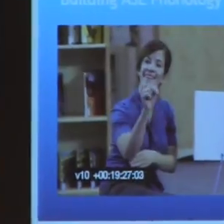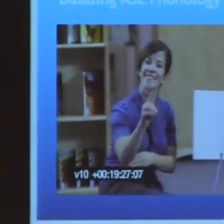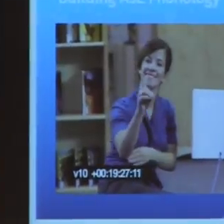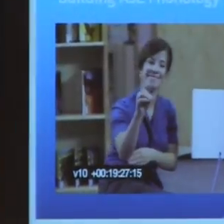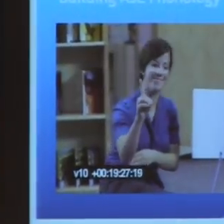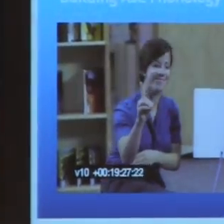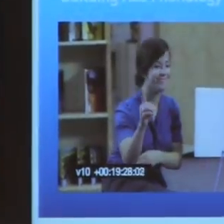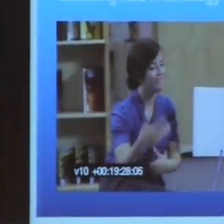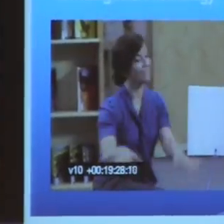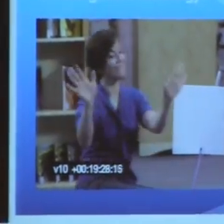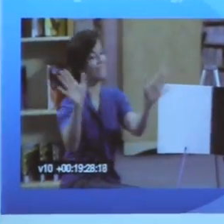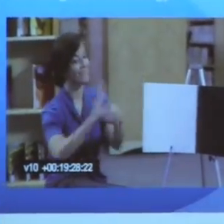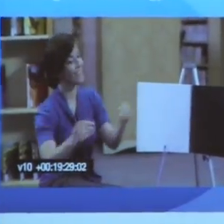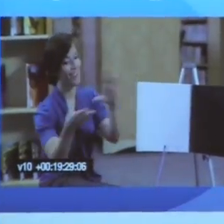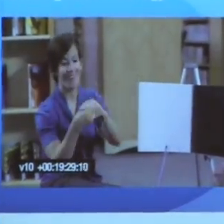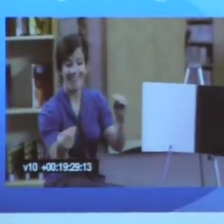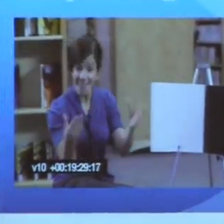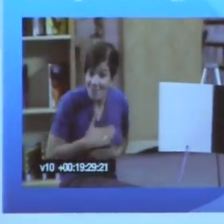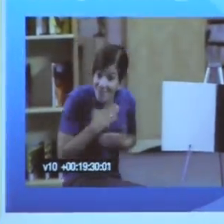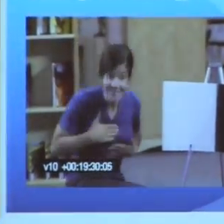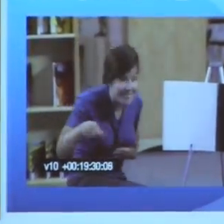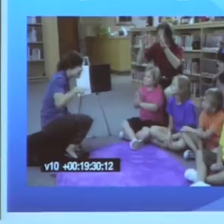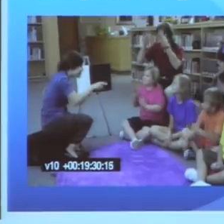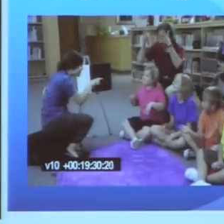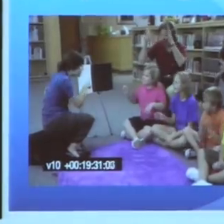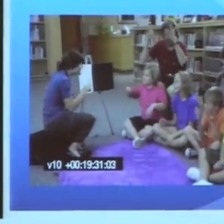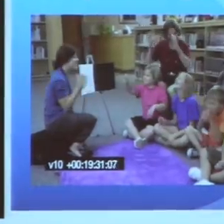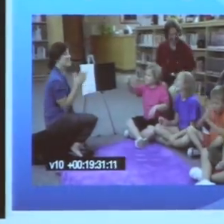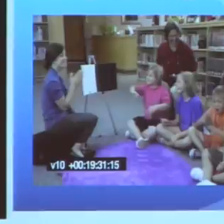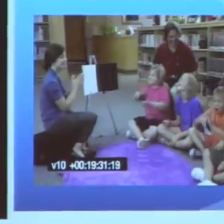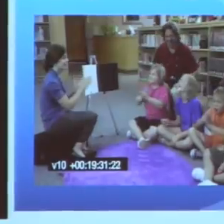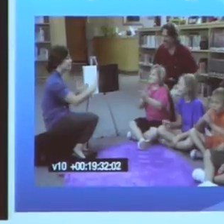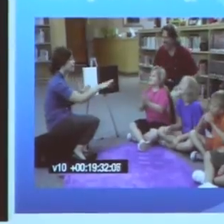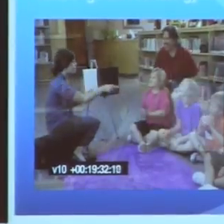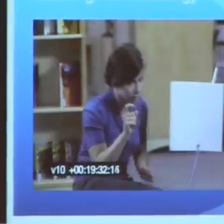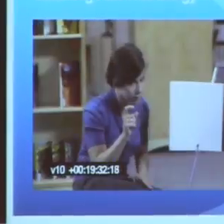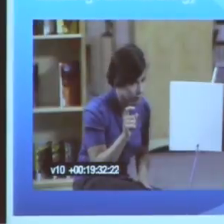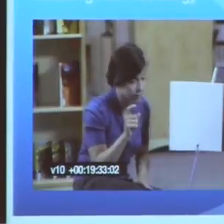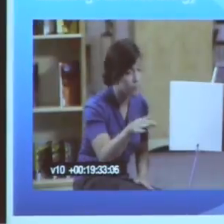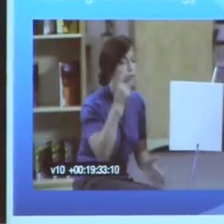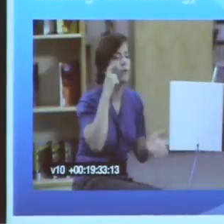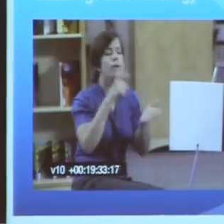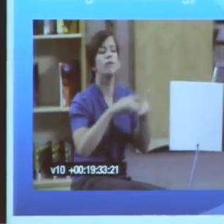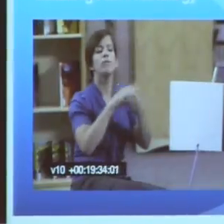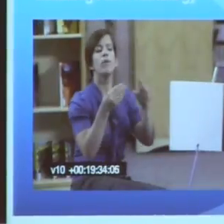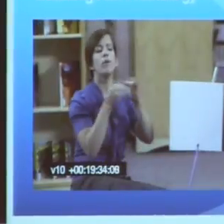The end. Everybody enjoy the story?